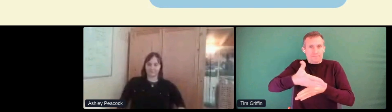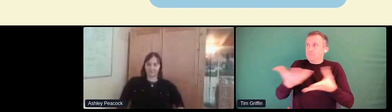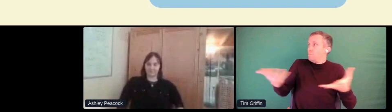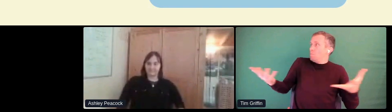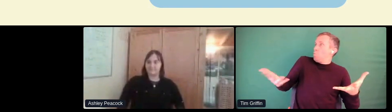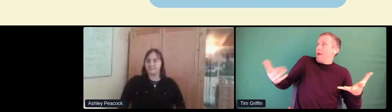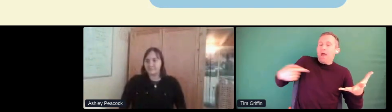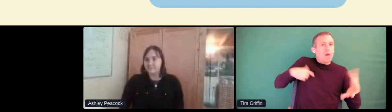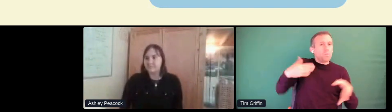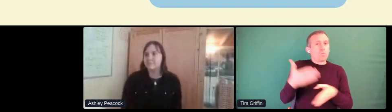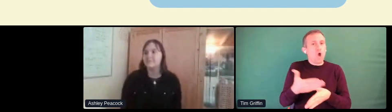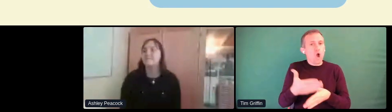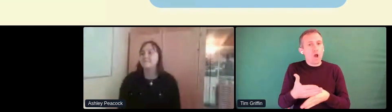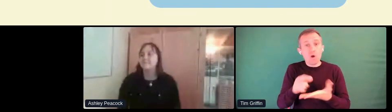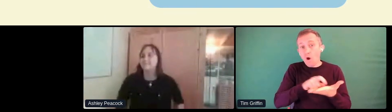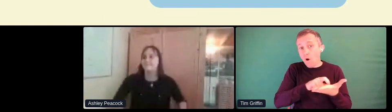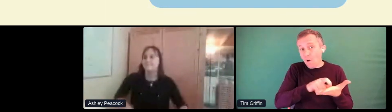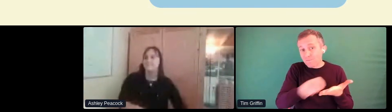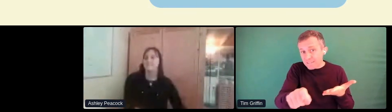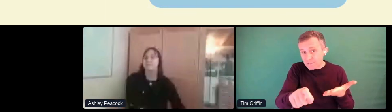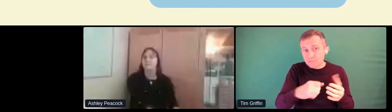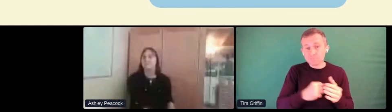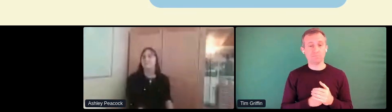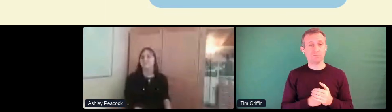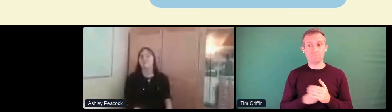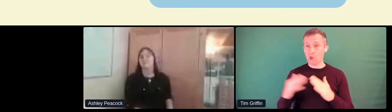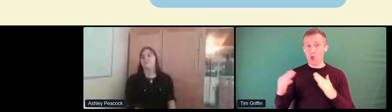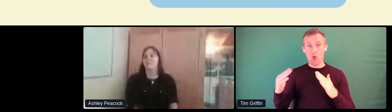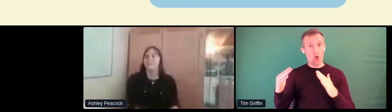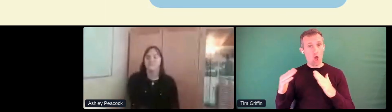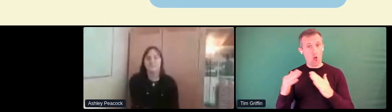it might be working from home or something like a co-working space.